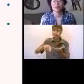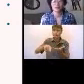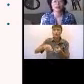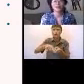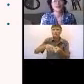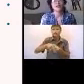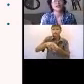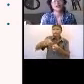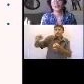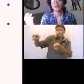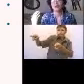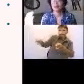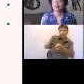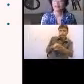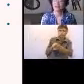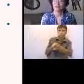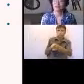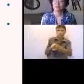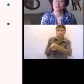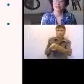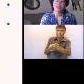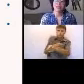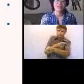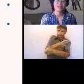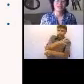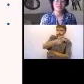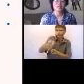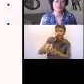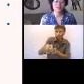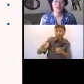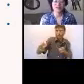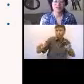work with, knowing that they're capable of taking the lead and making decisions, but